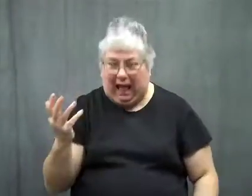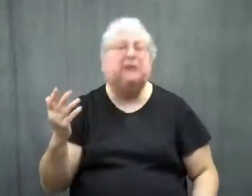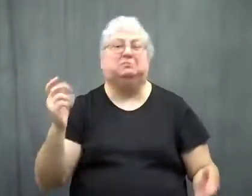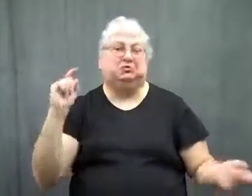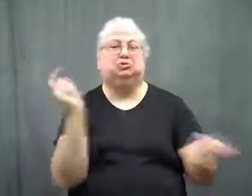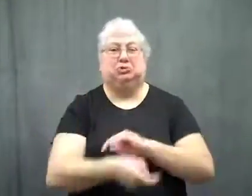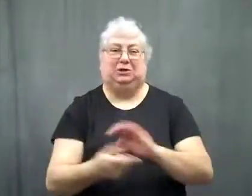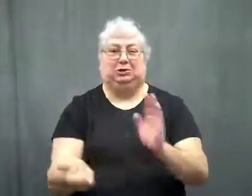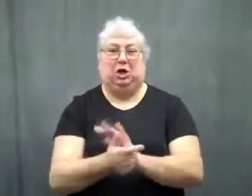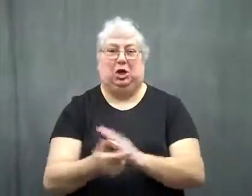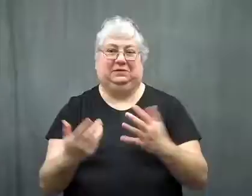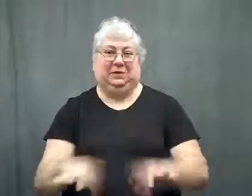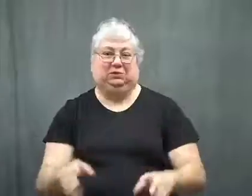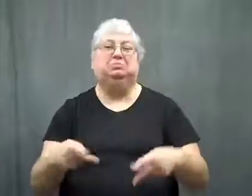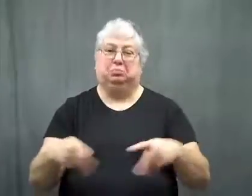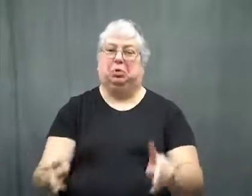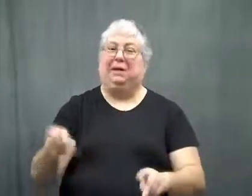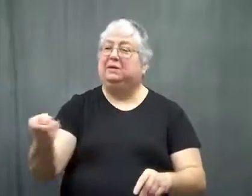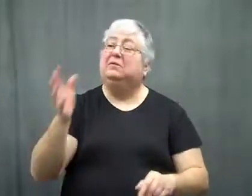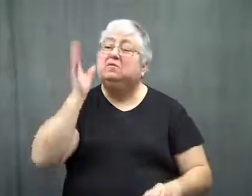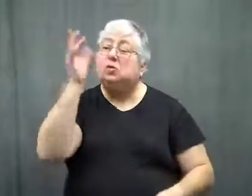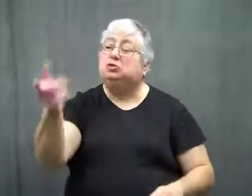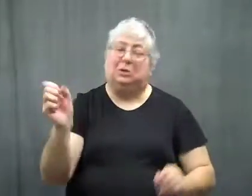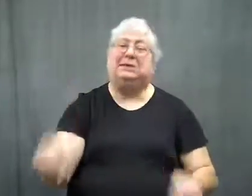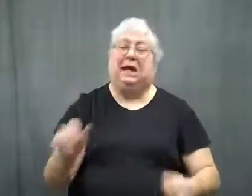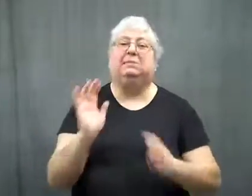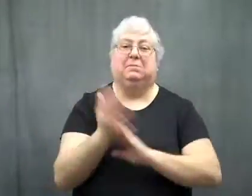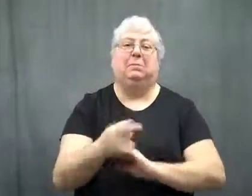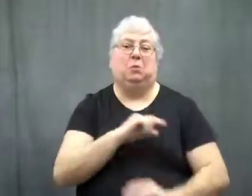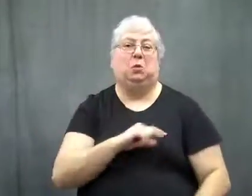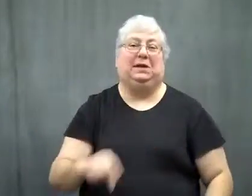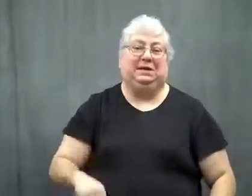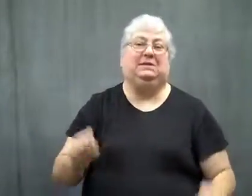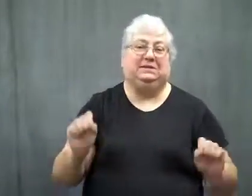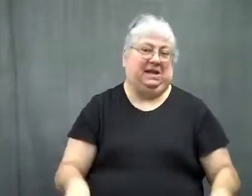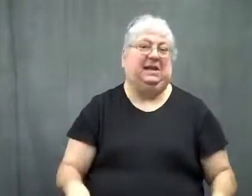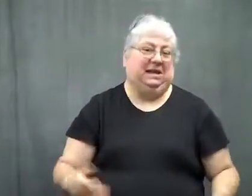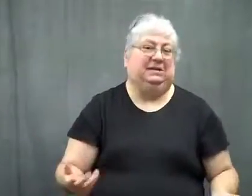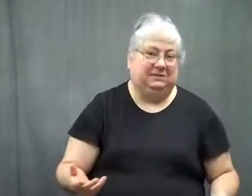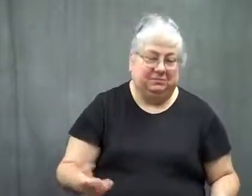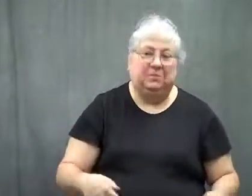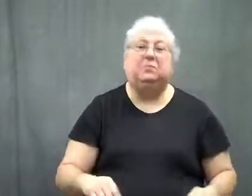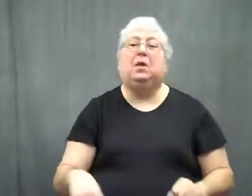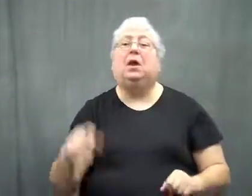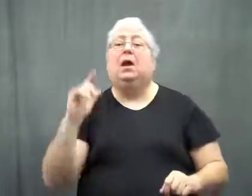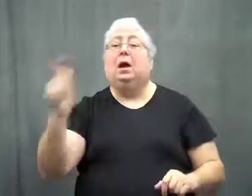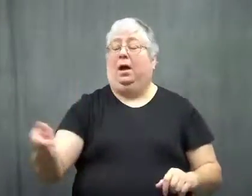With the law change, she is eligible to become Queen in the future.